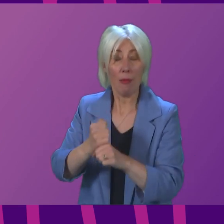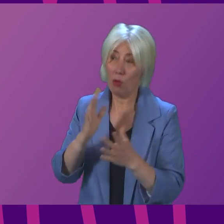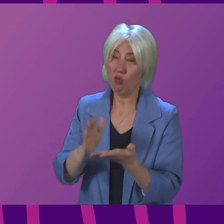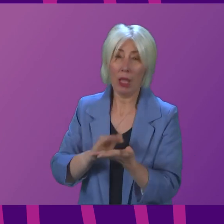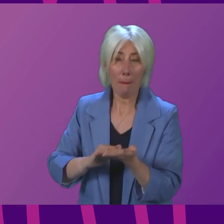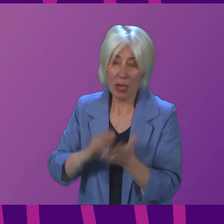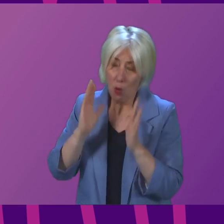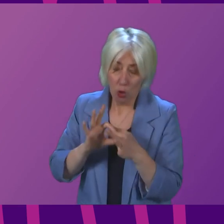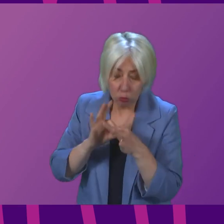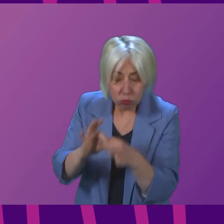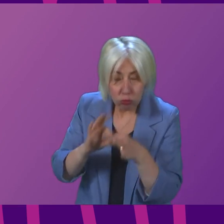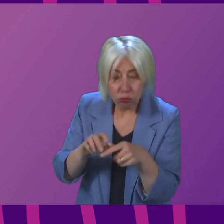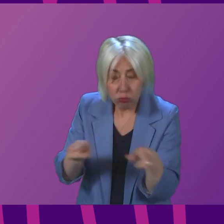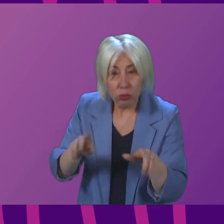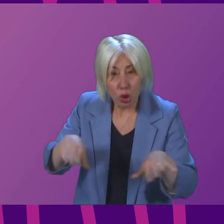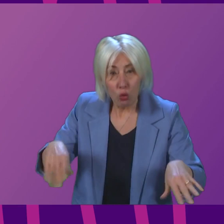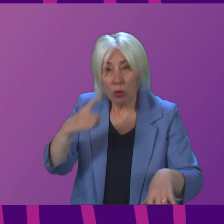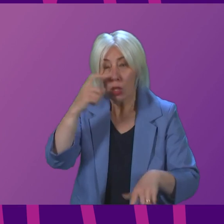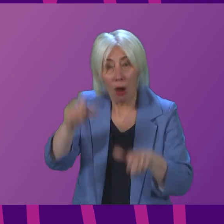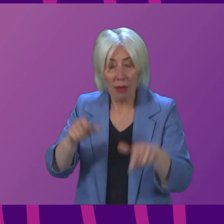them on the issues that matter most to them.